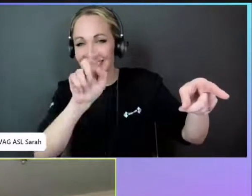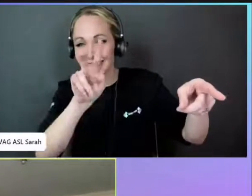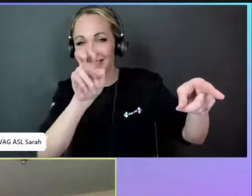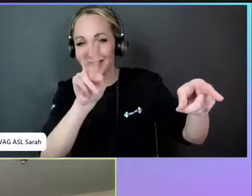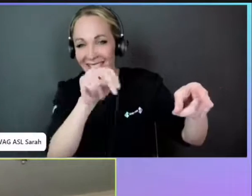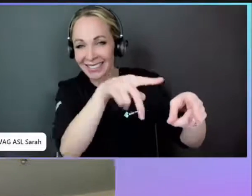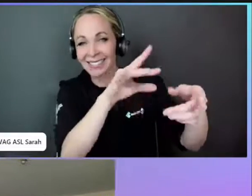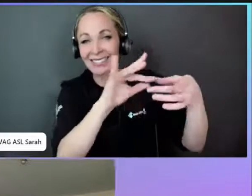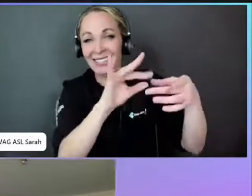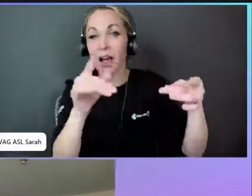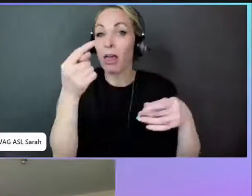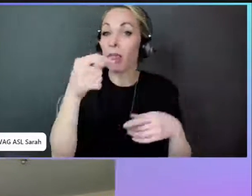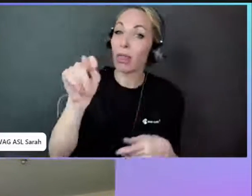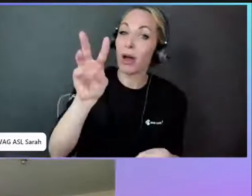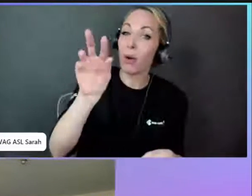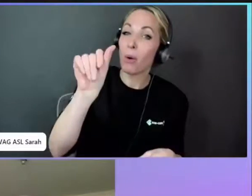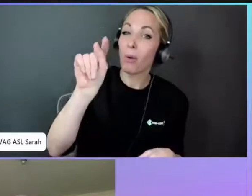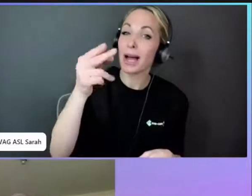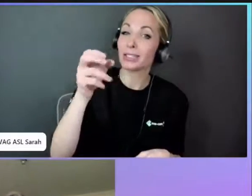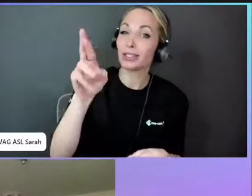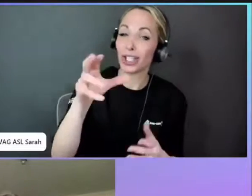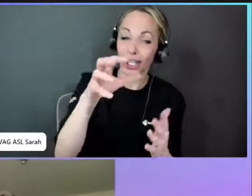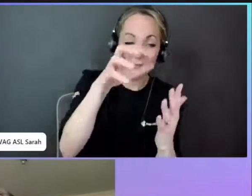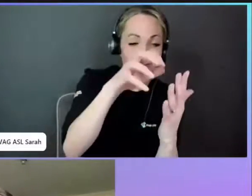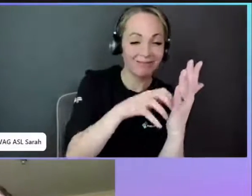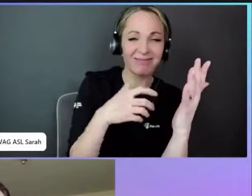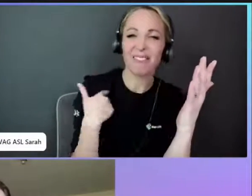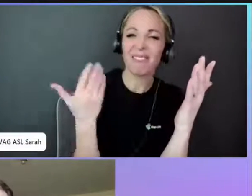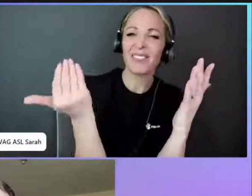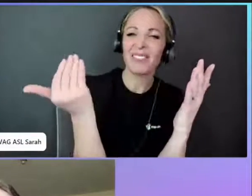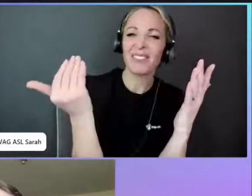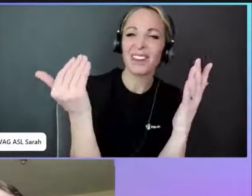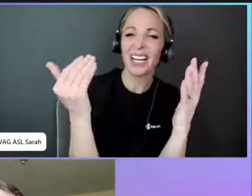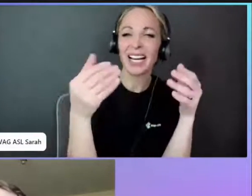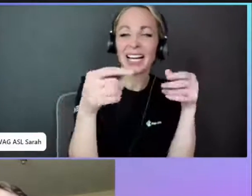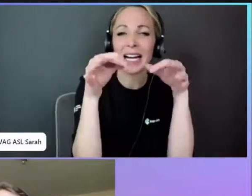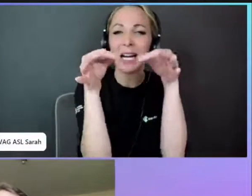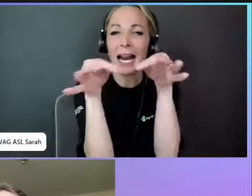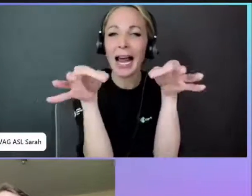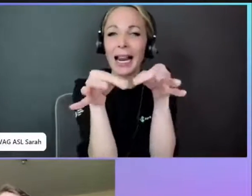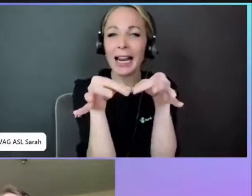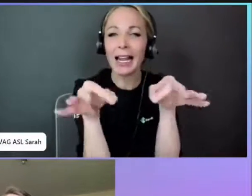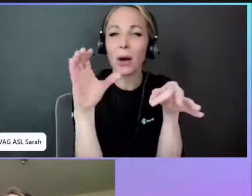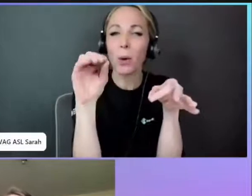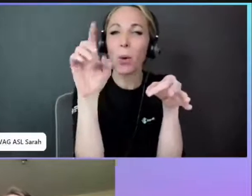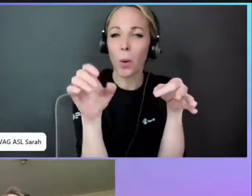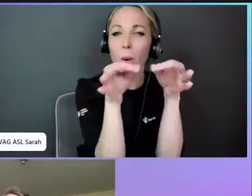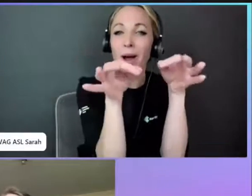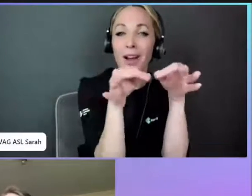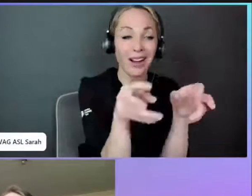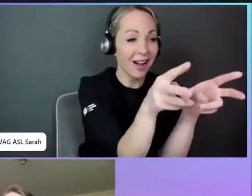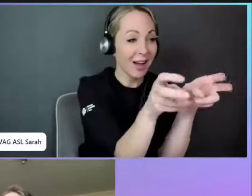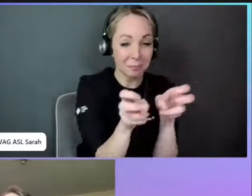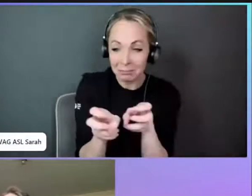maybe that you saw in the demo, copy paste, and you're off to the races. And as those tests change over time, absolutely no maintenance.